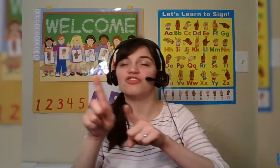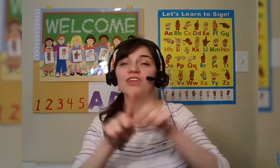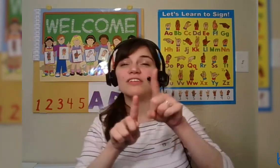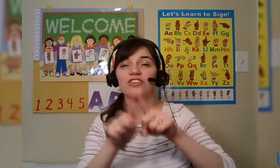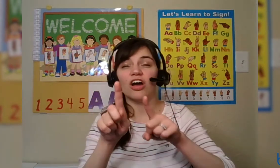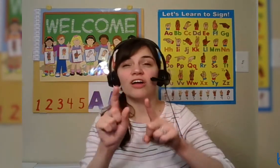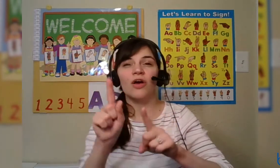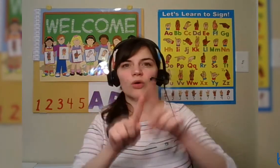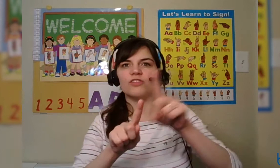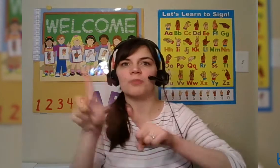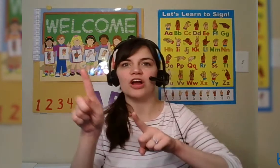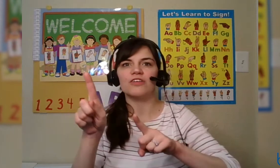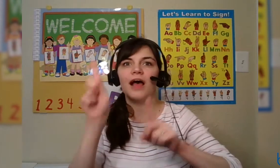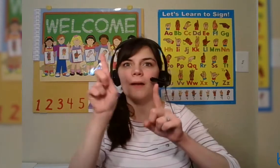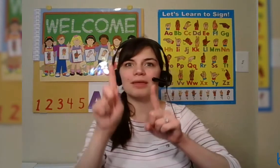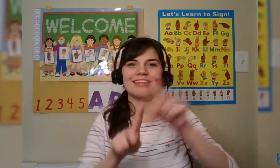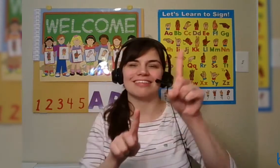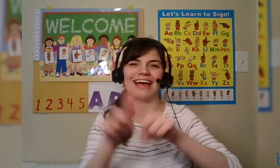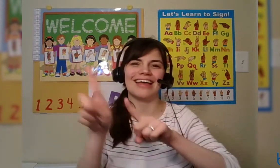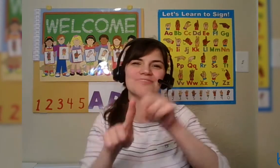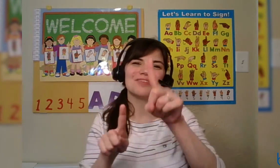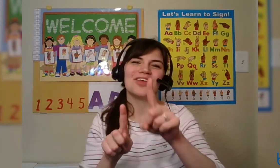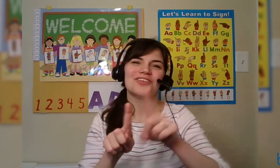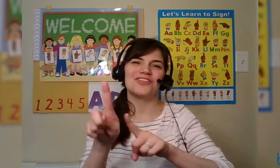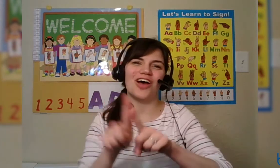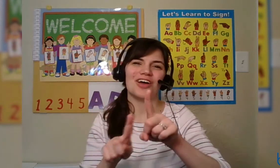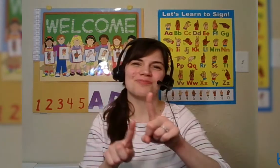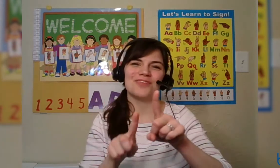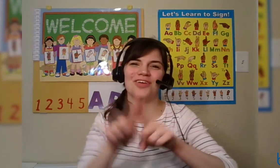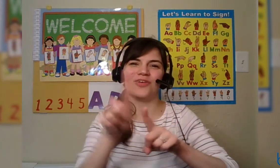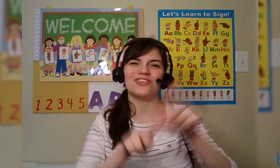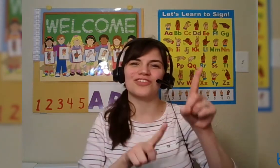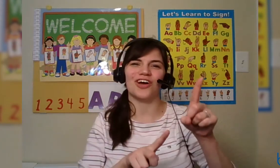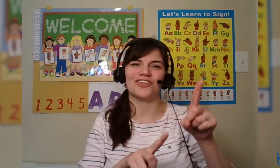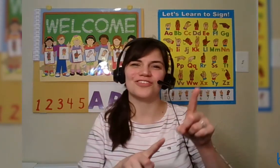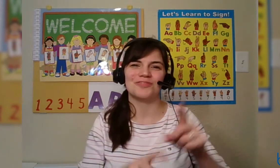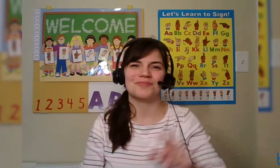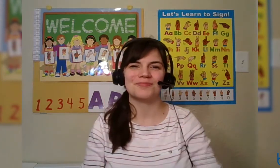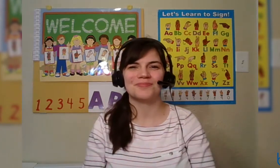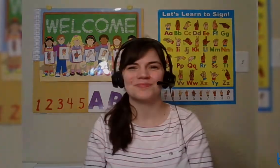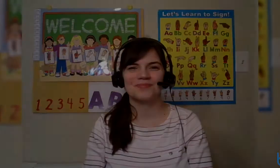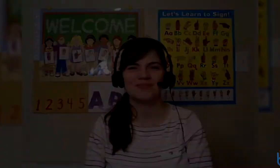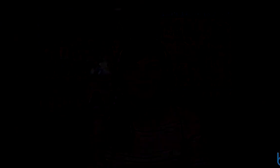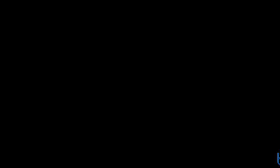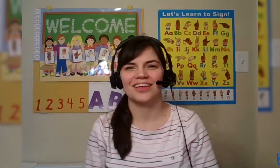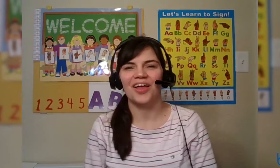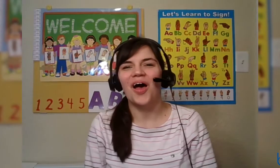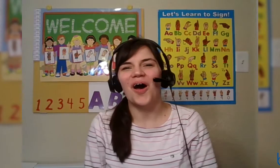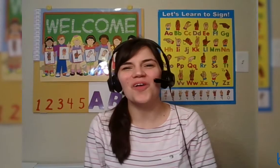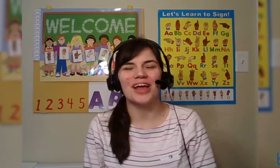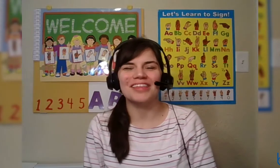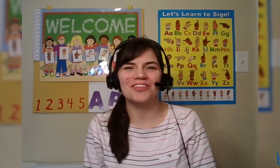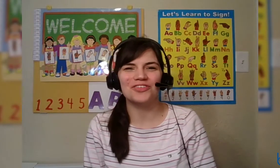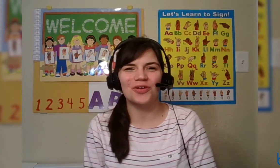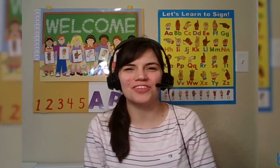shooting star or sparks up in the sky: star or stars. Alright, let's do those